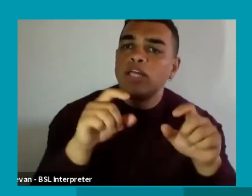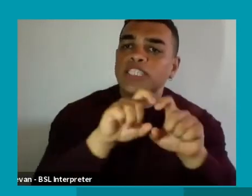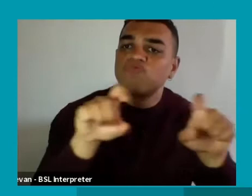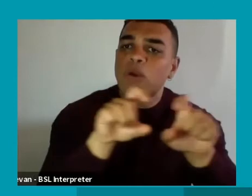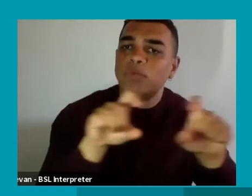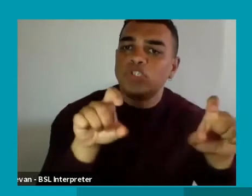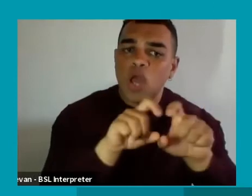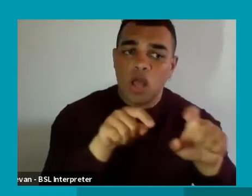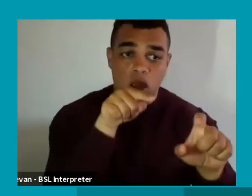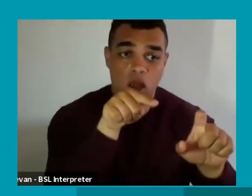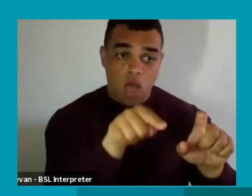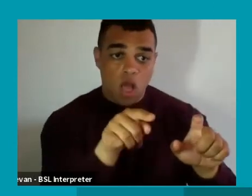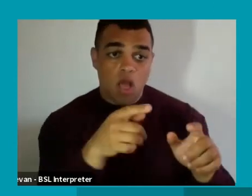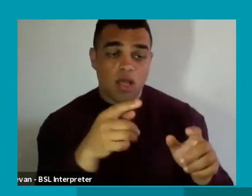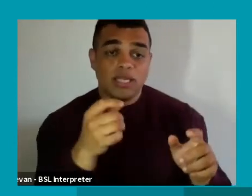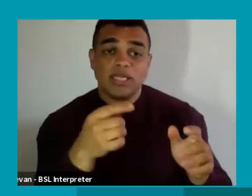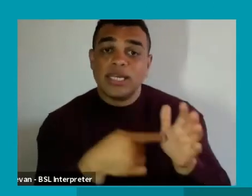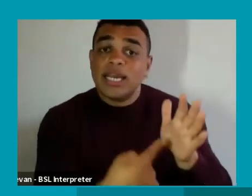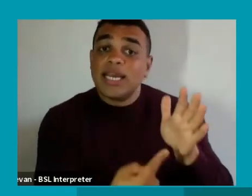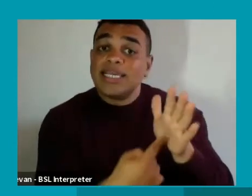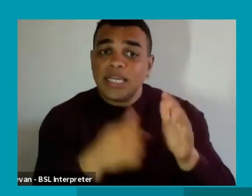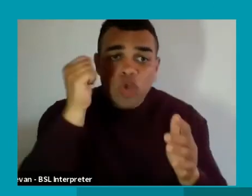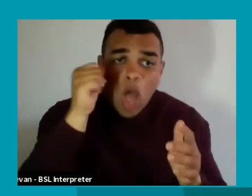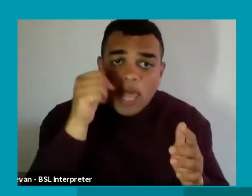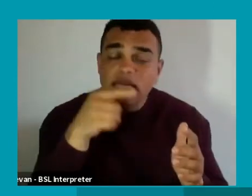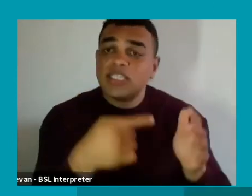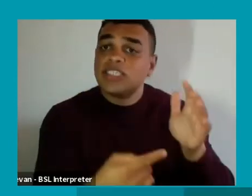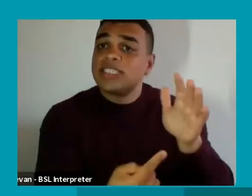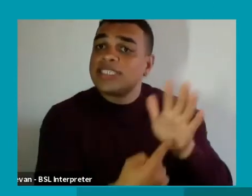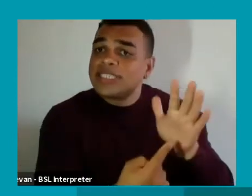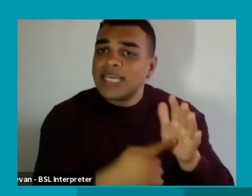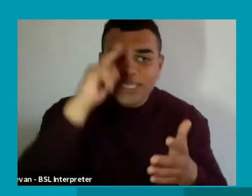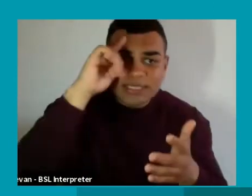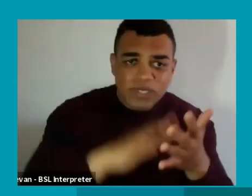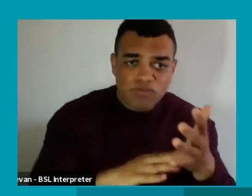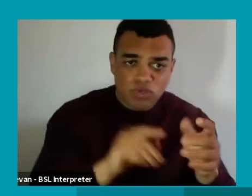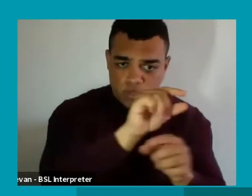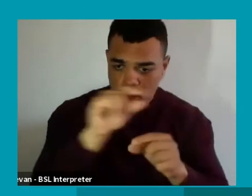Key knowledge, key experience. Make sure that you're using those keywords